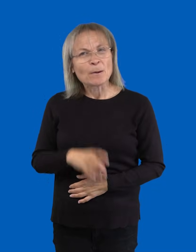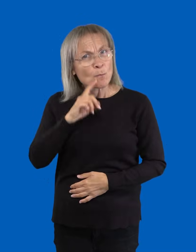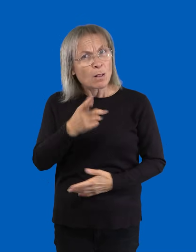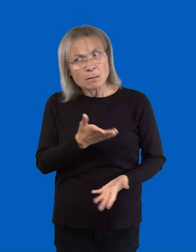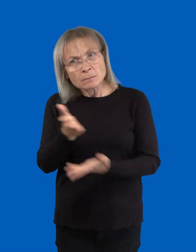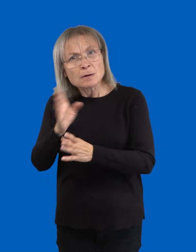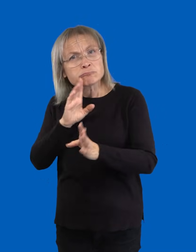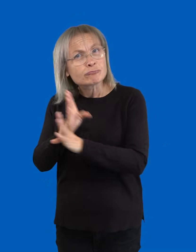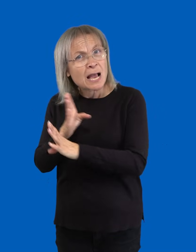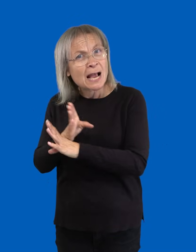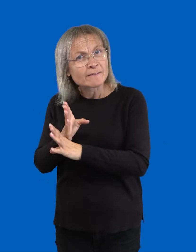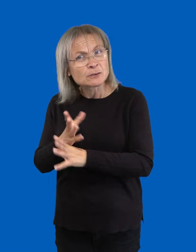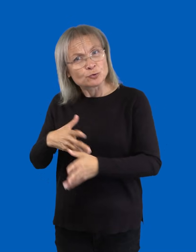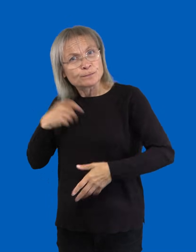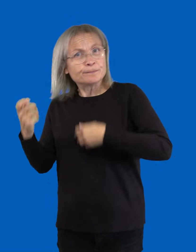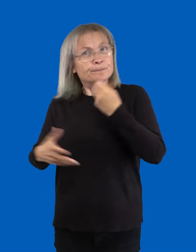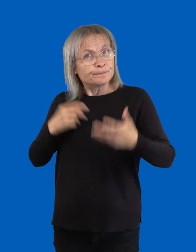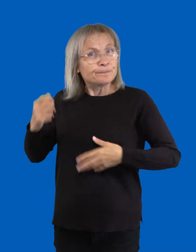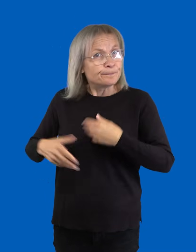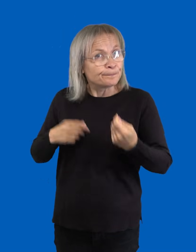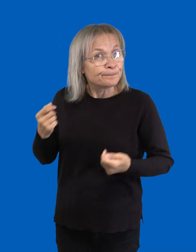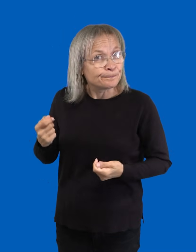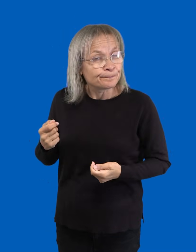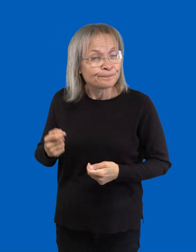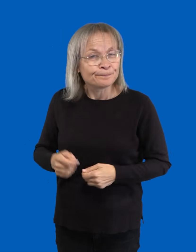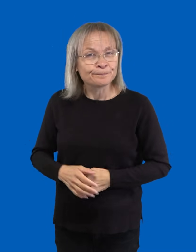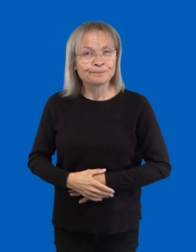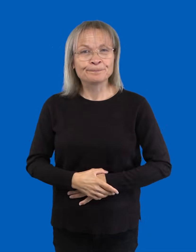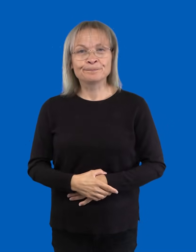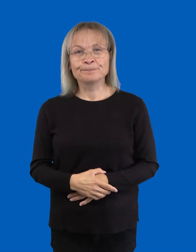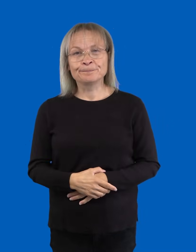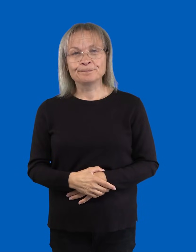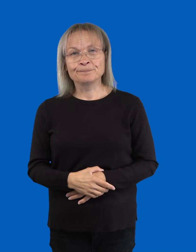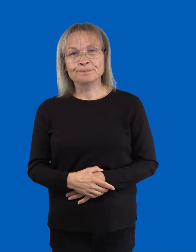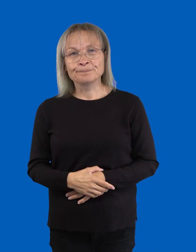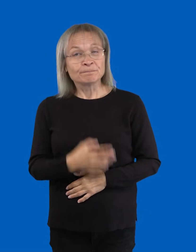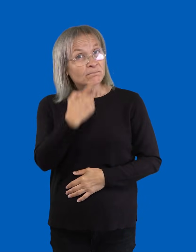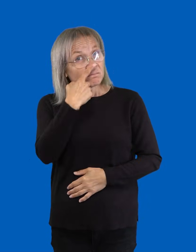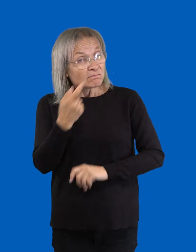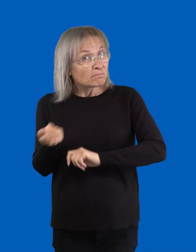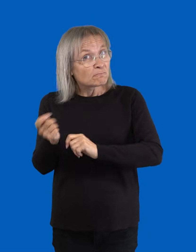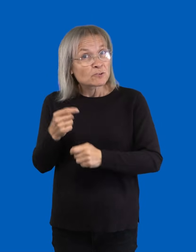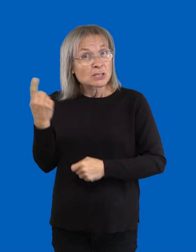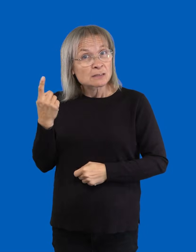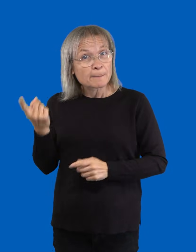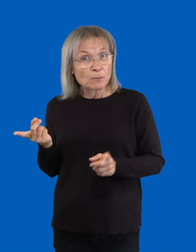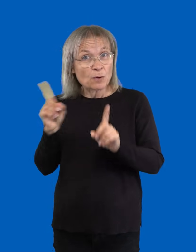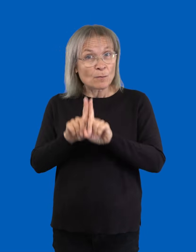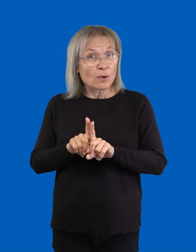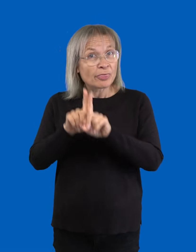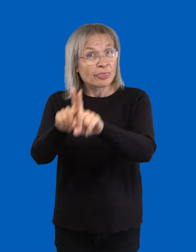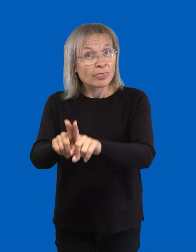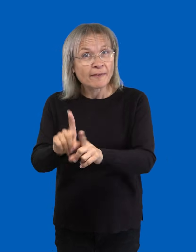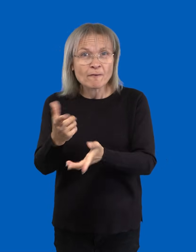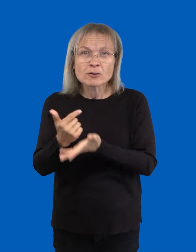You will be given privacy to undress. You can also bring someone with you for support,